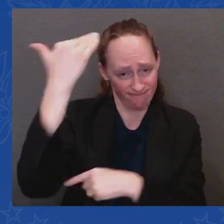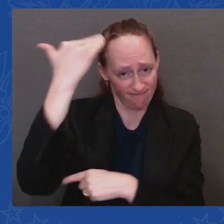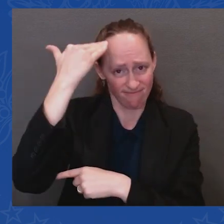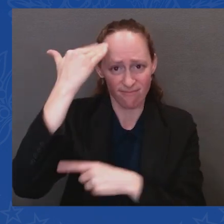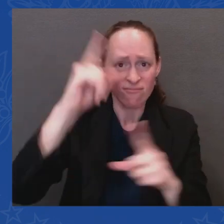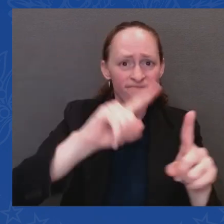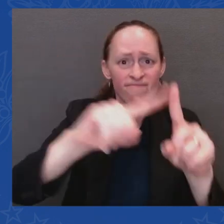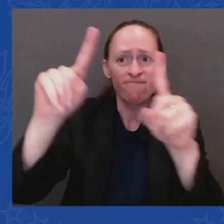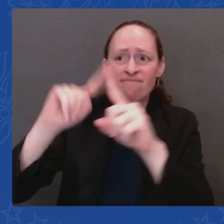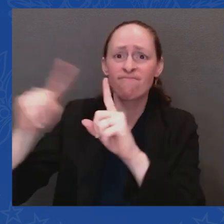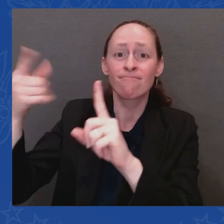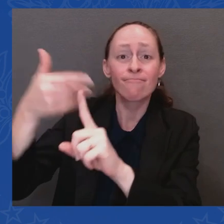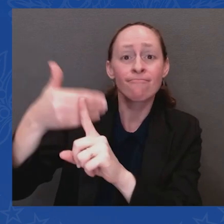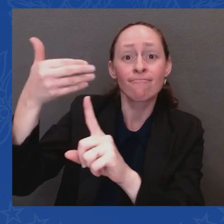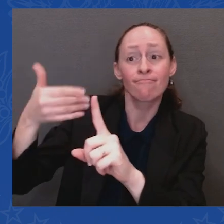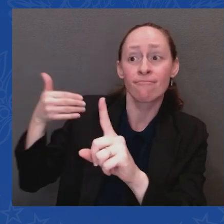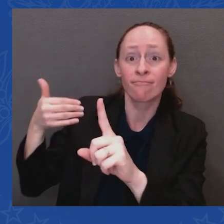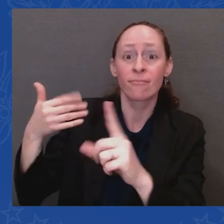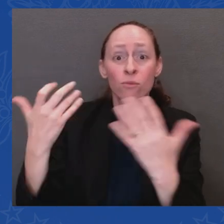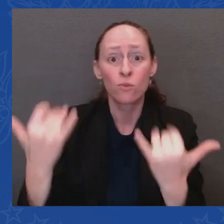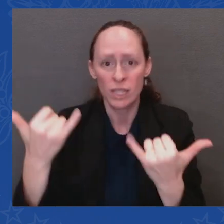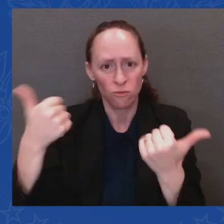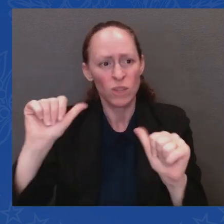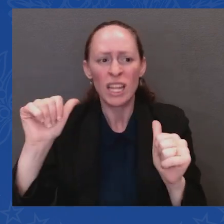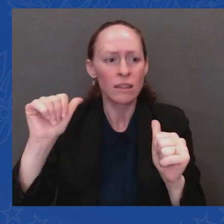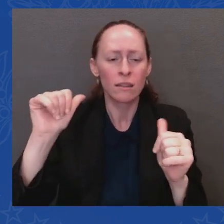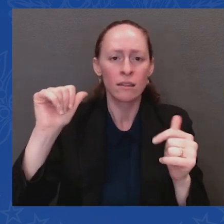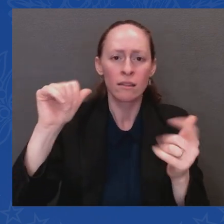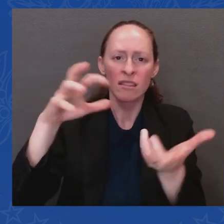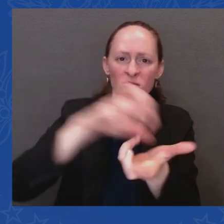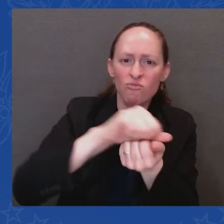American veterans have been holding the lantern as high as they can for us all.